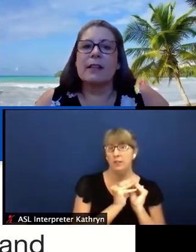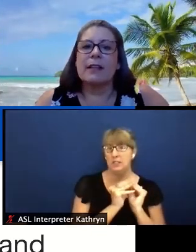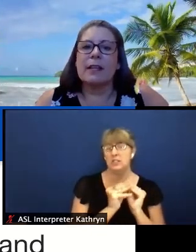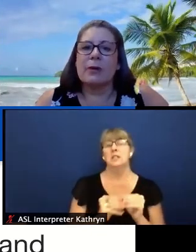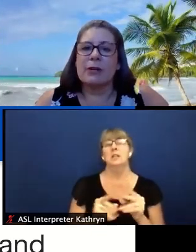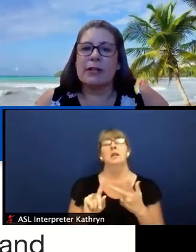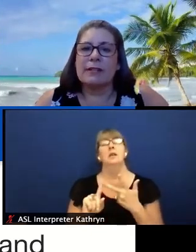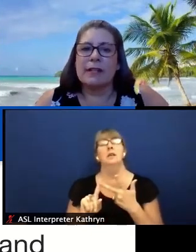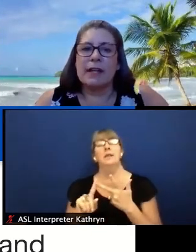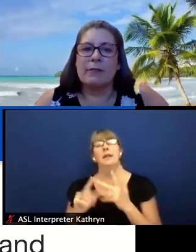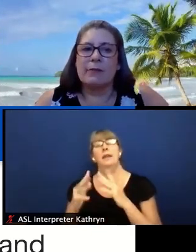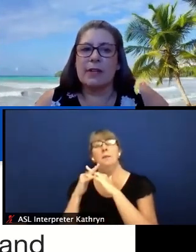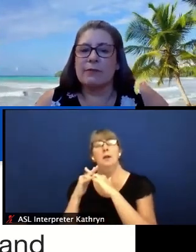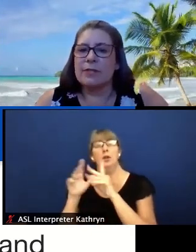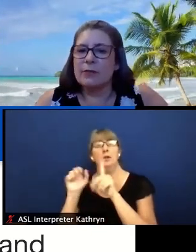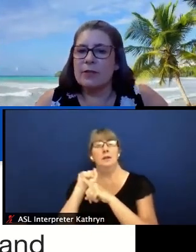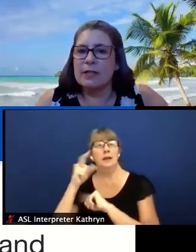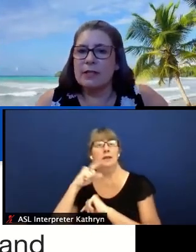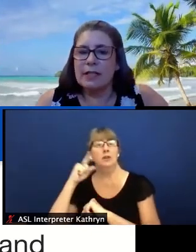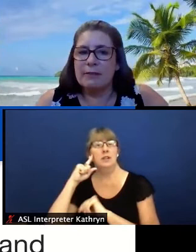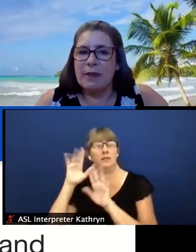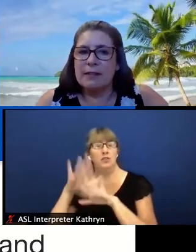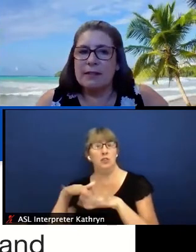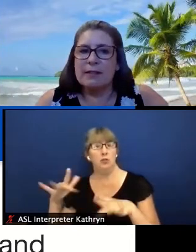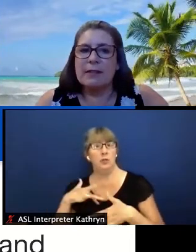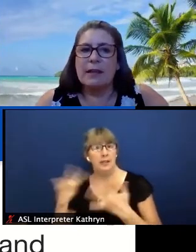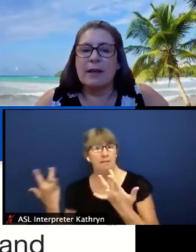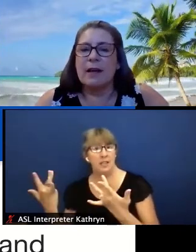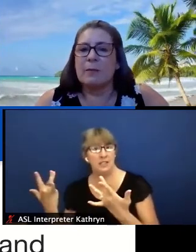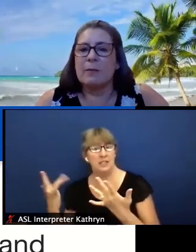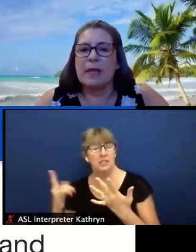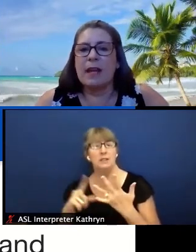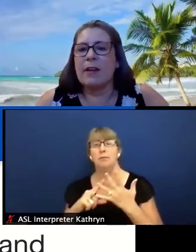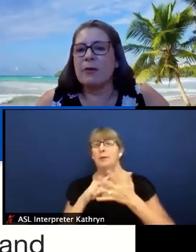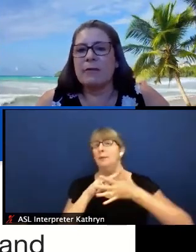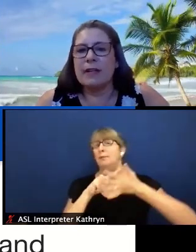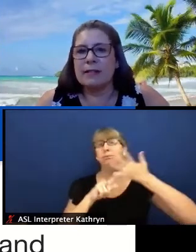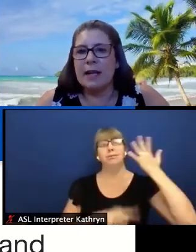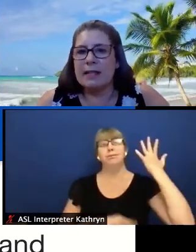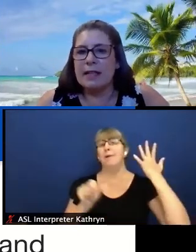The American Society for Deaf Children, events, and other events as they,